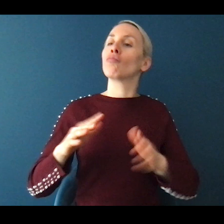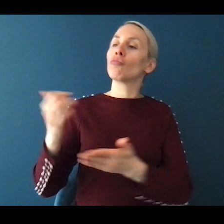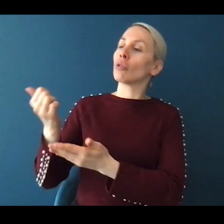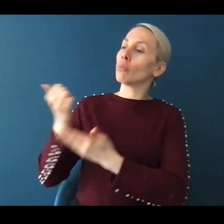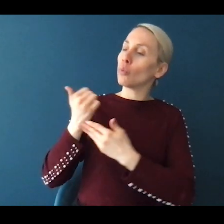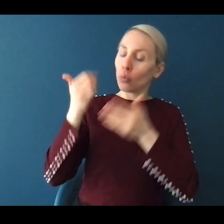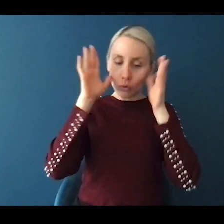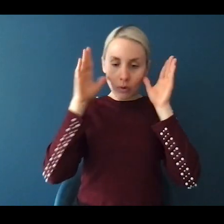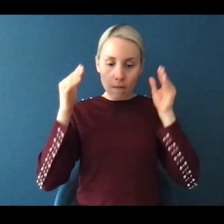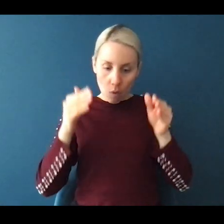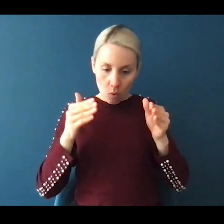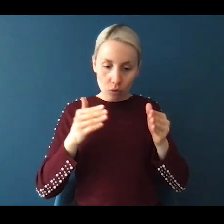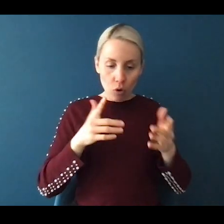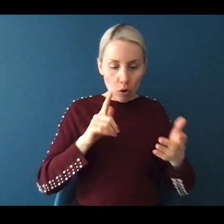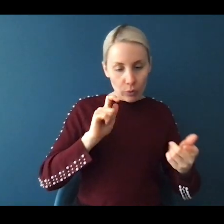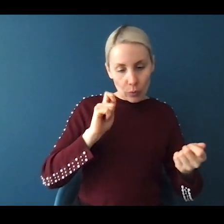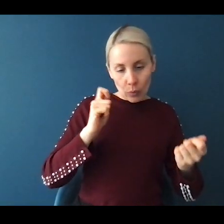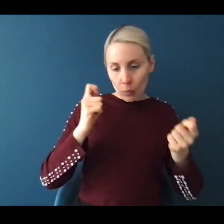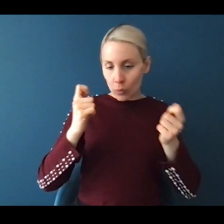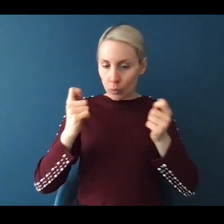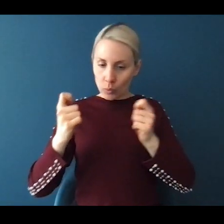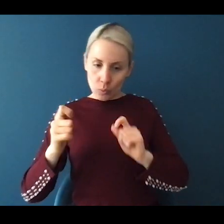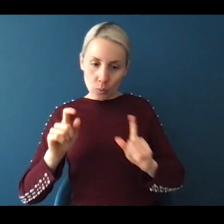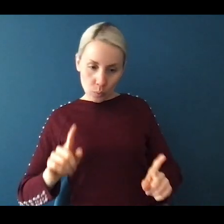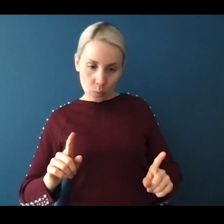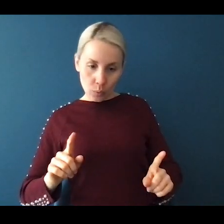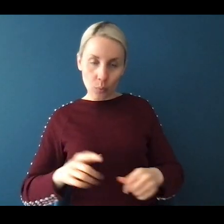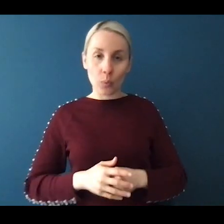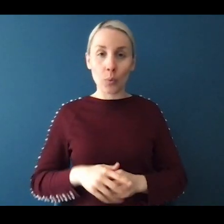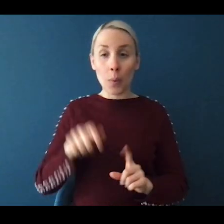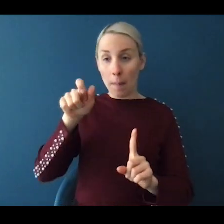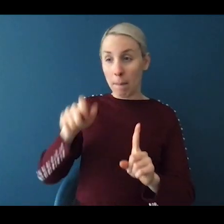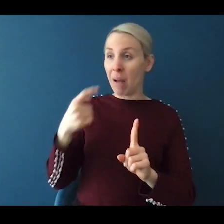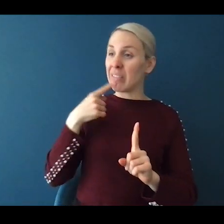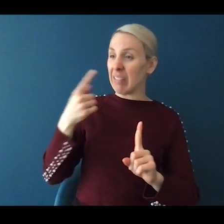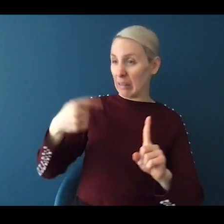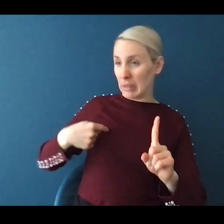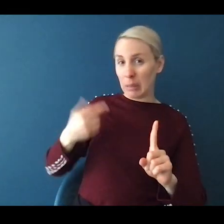to me always says if you can write it down and see exactly how you're going to do it